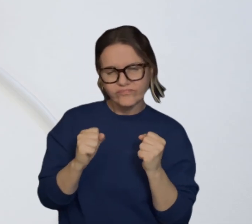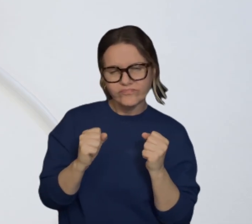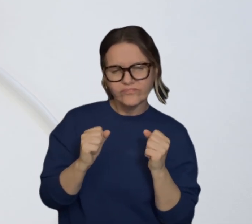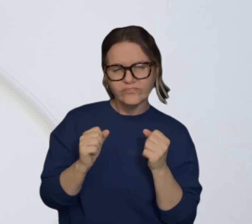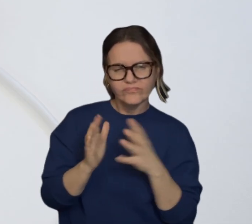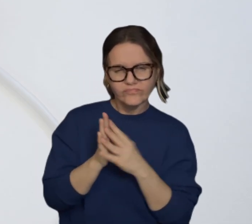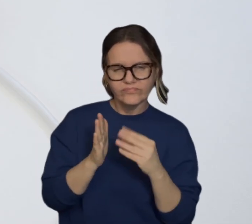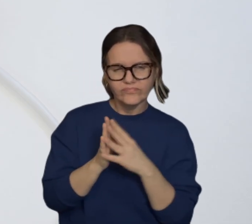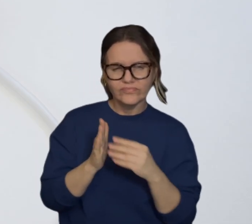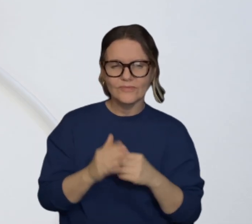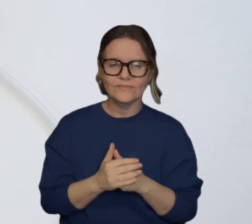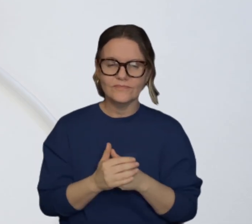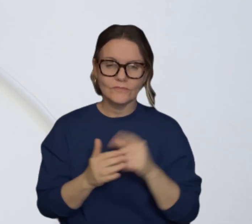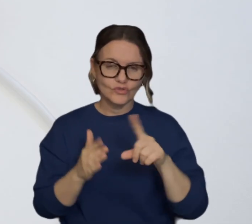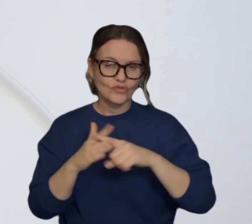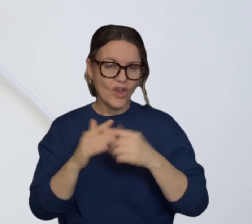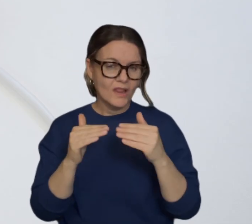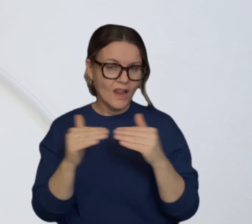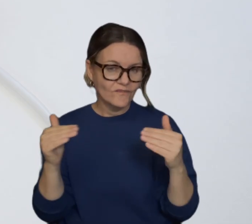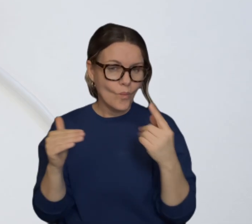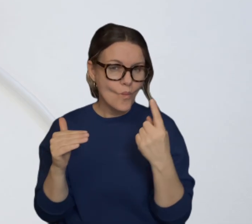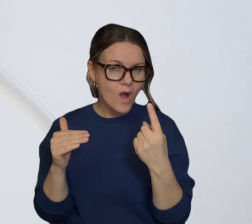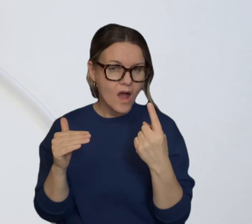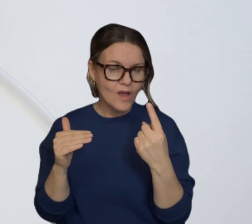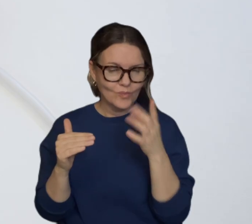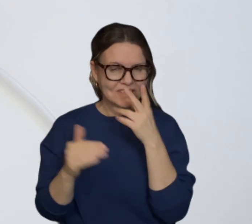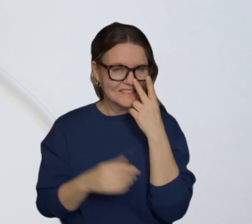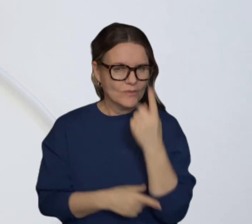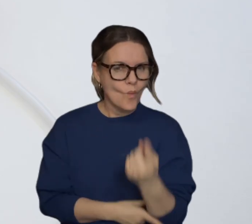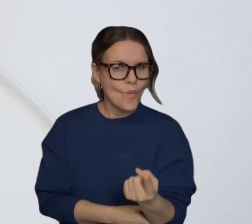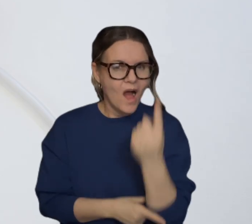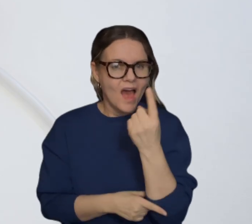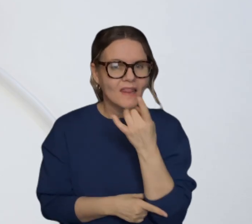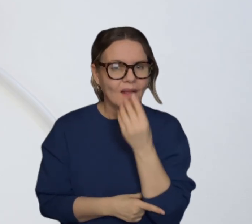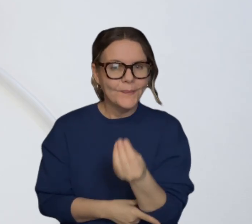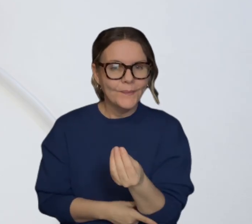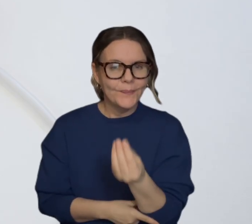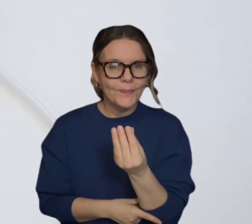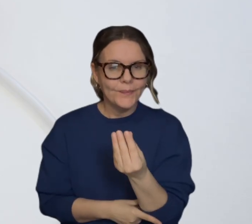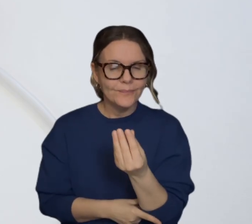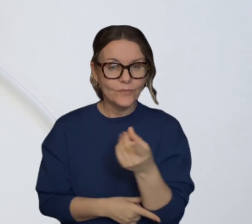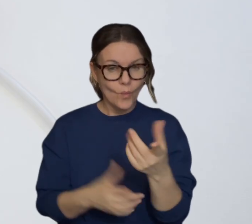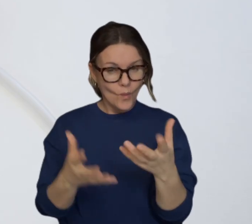the first time you use your pump you'll start at level one which shows one light up dot